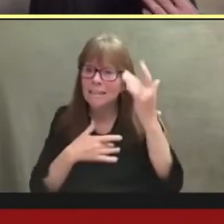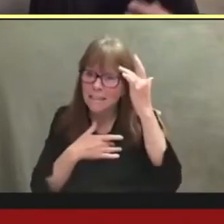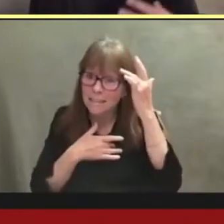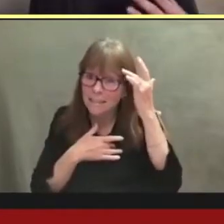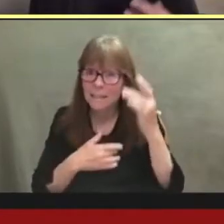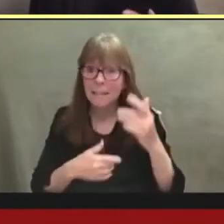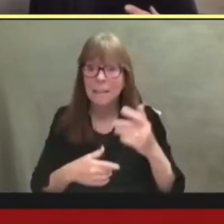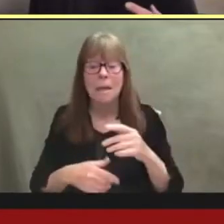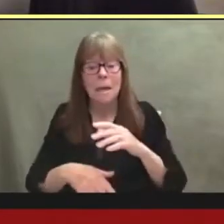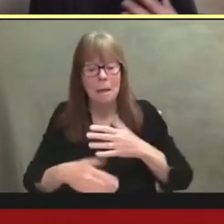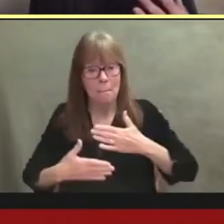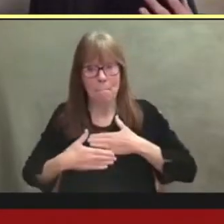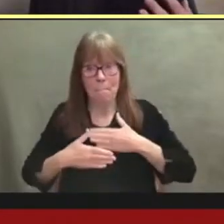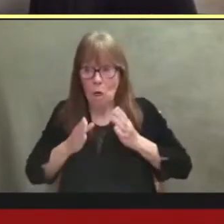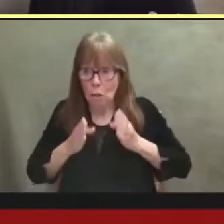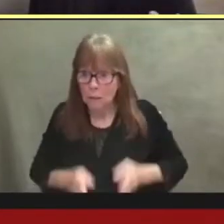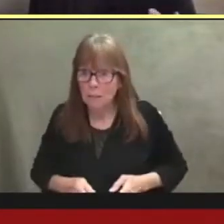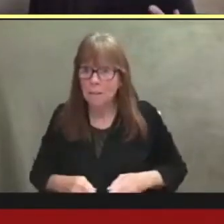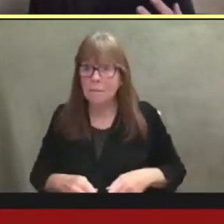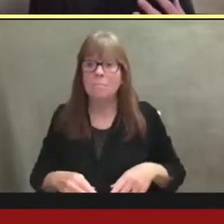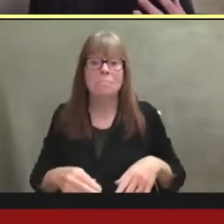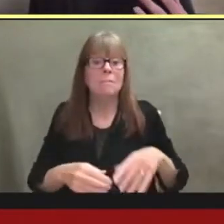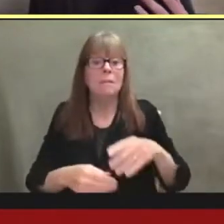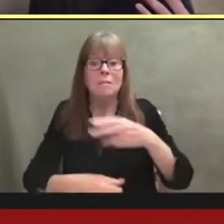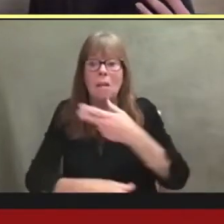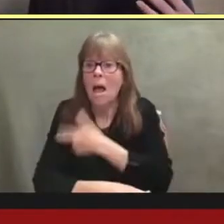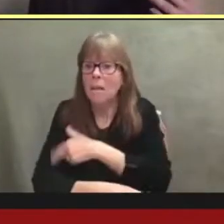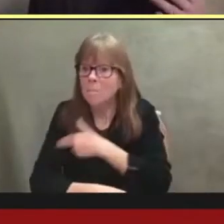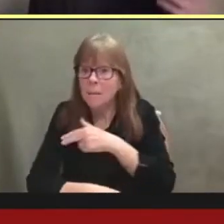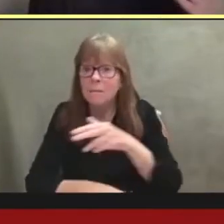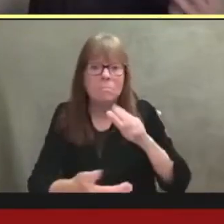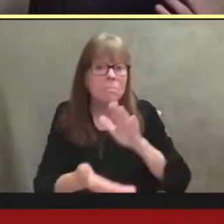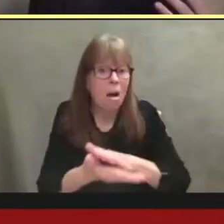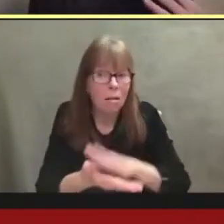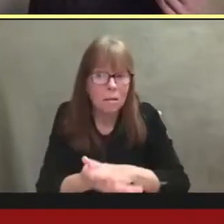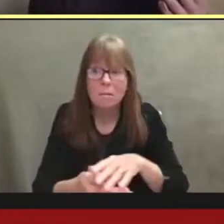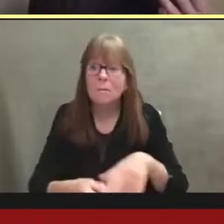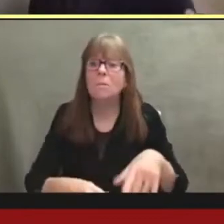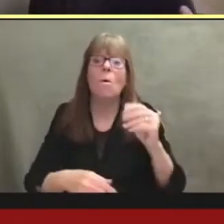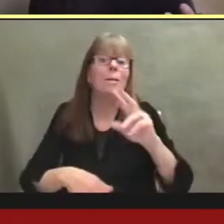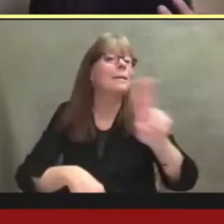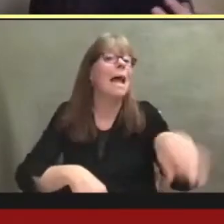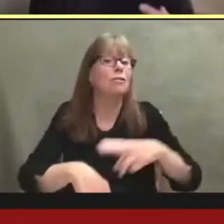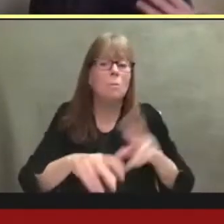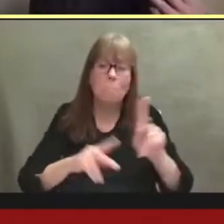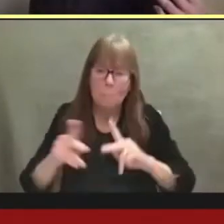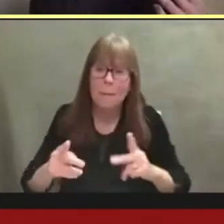and national level makes a huge difference. People listen to our stories.